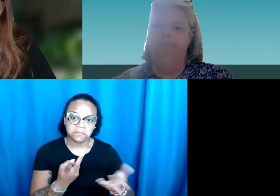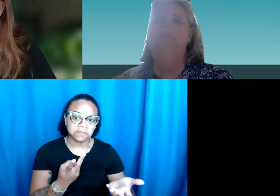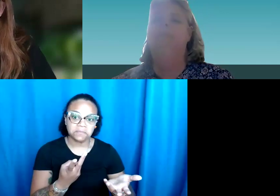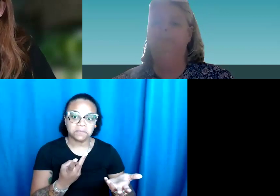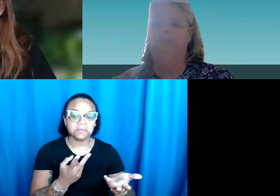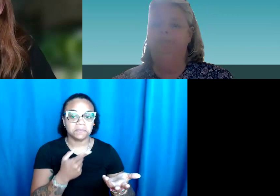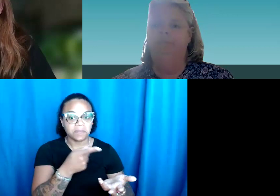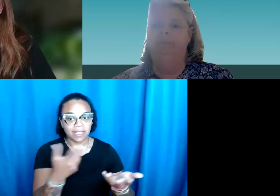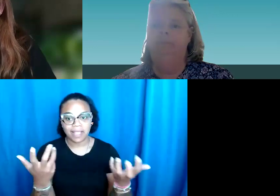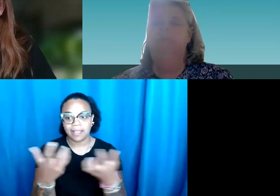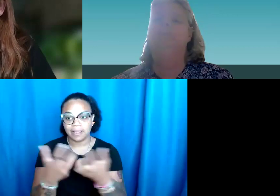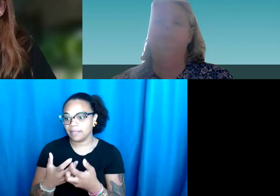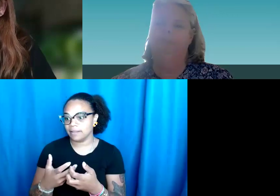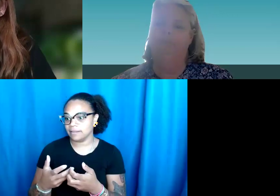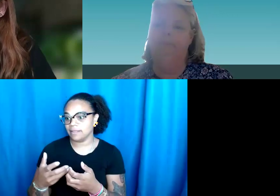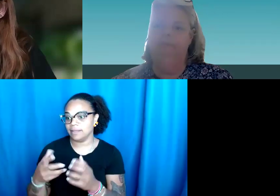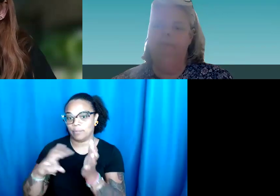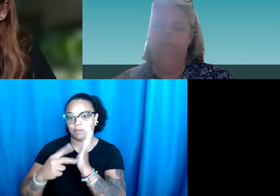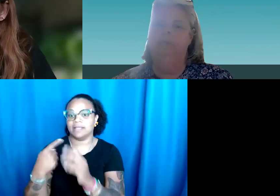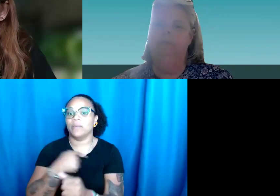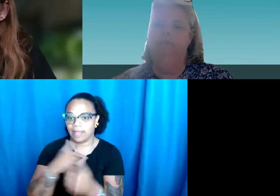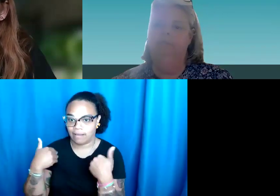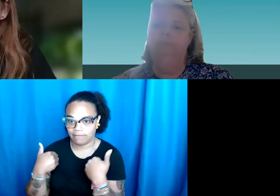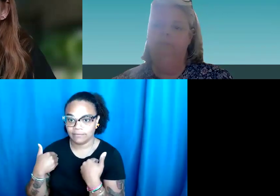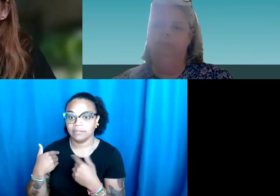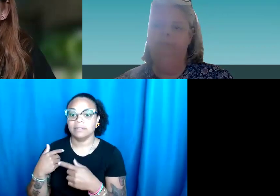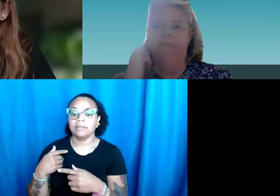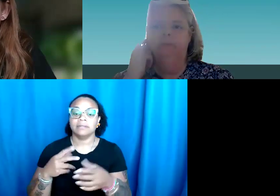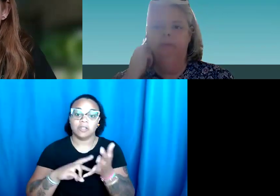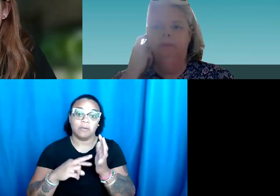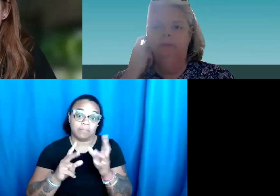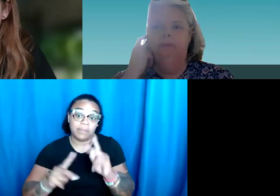meet that charitable purpose that we have. People can do that in a number of different ways.